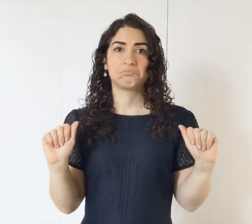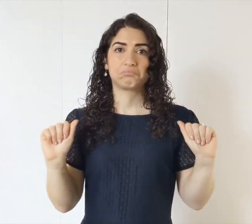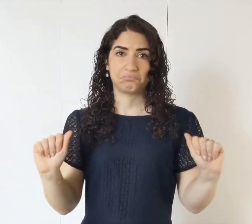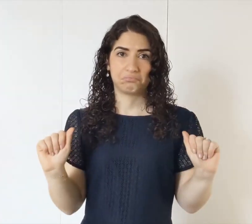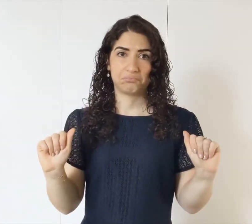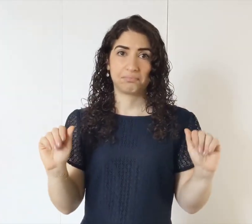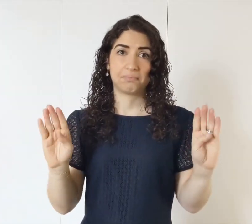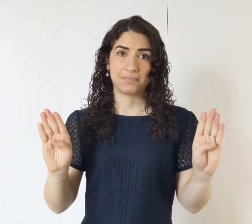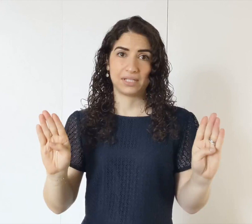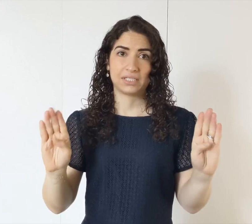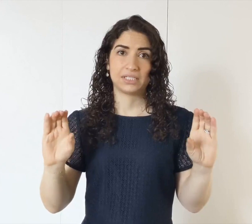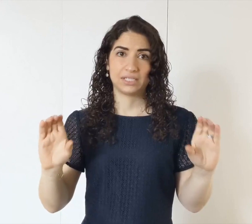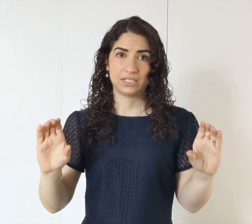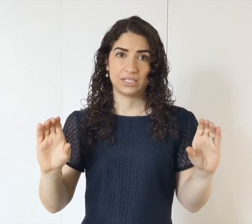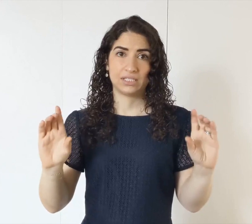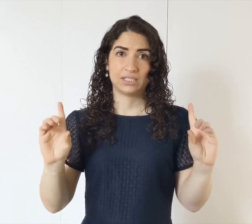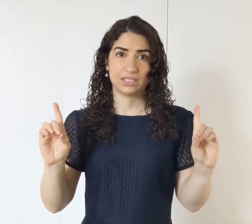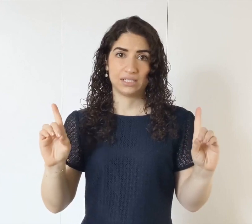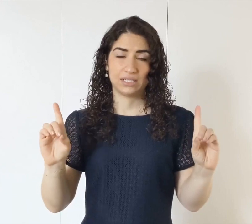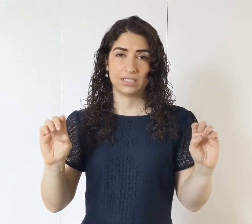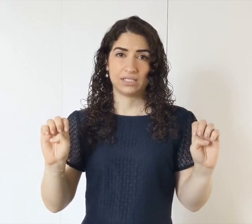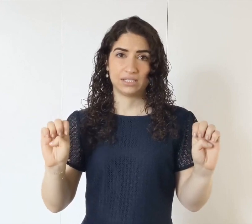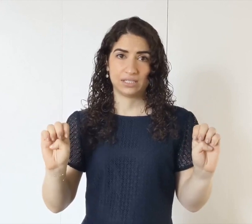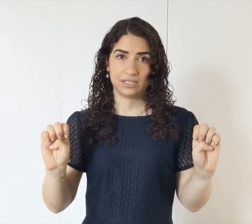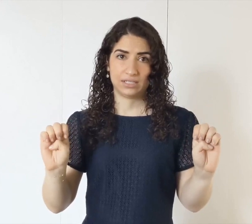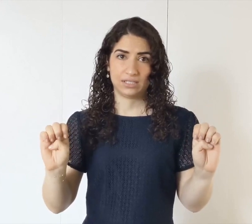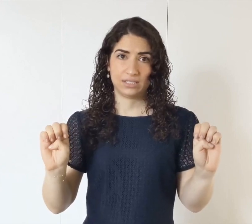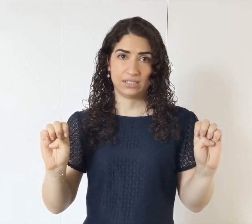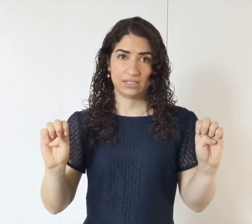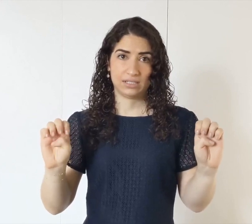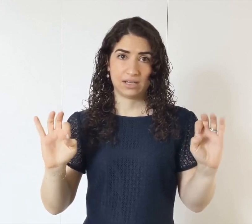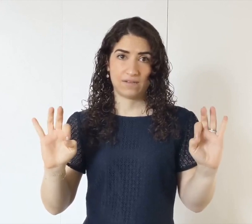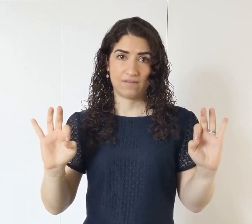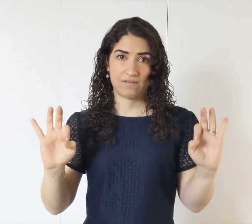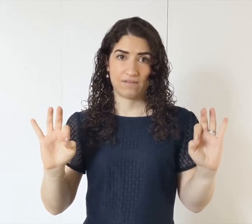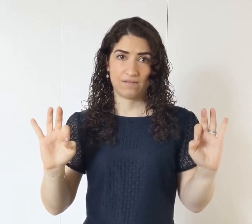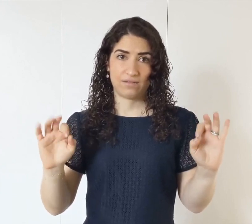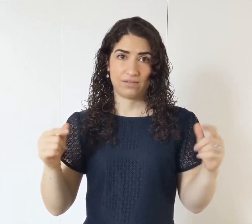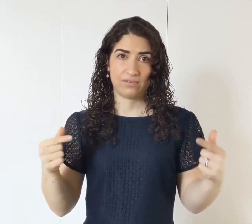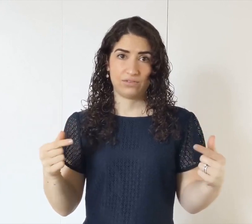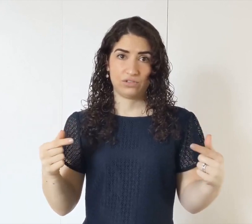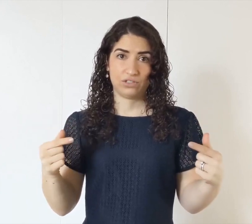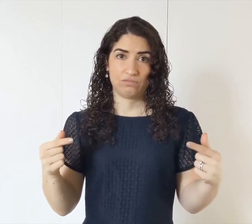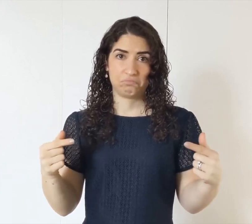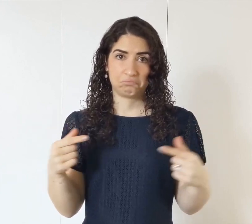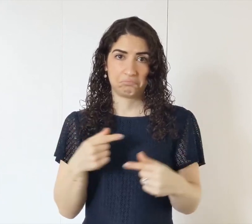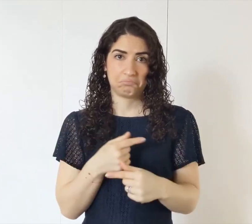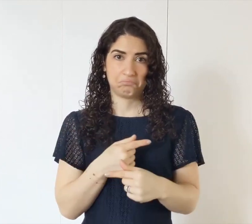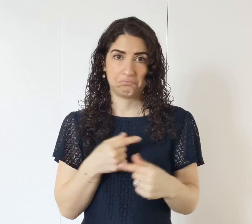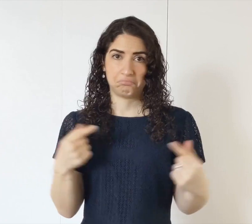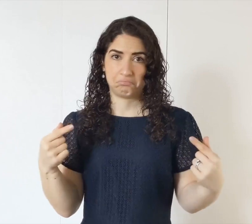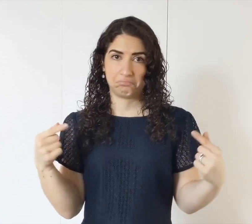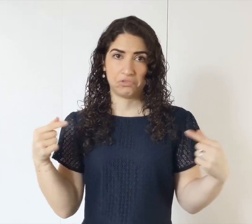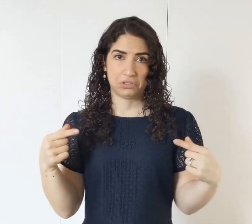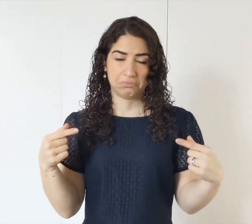b c d e f g